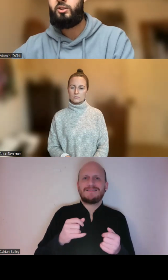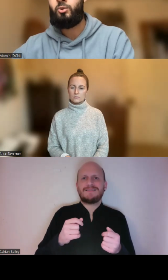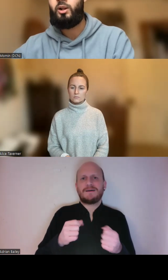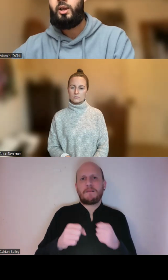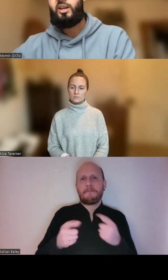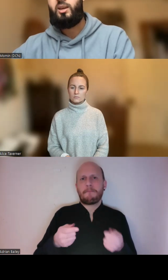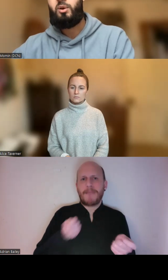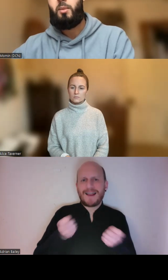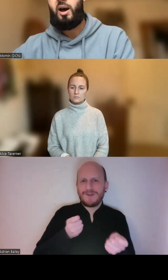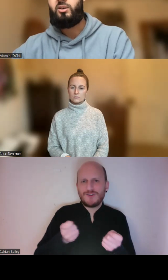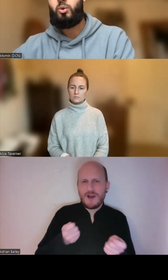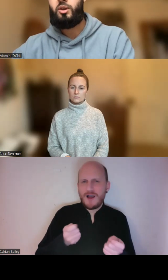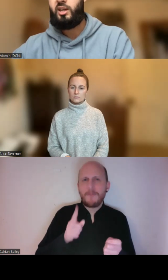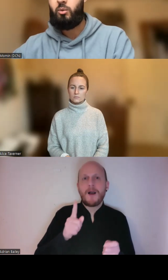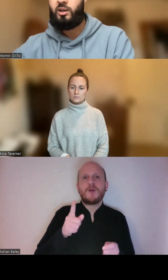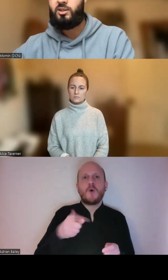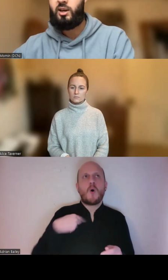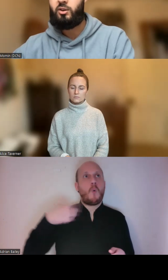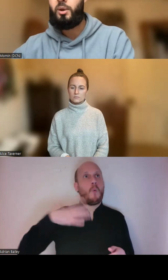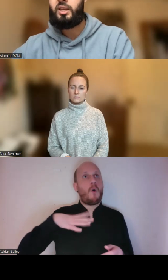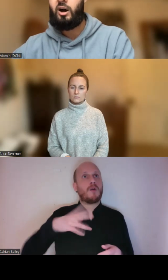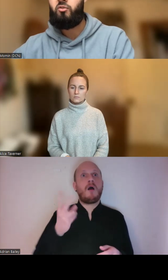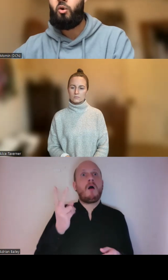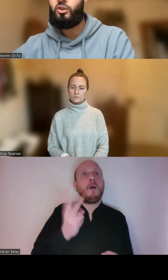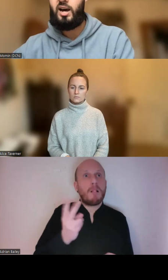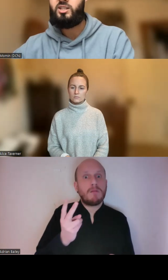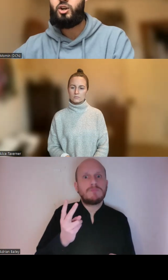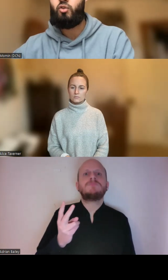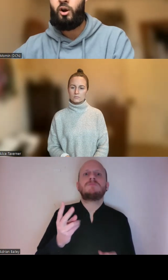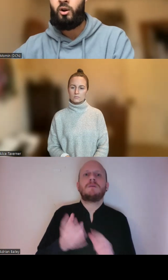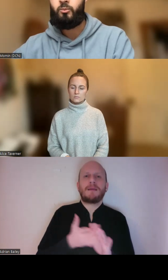that you will keep in mind with the keywords that you're picking up for those ads to run on.